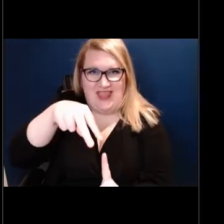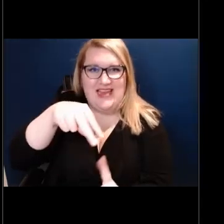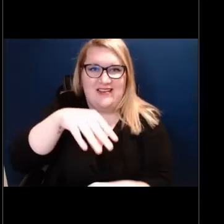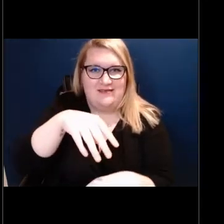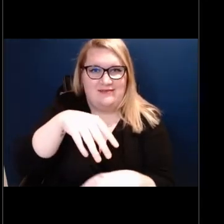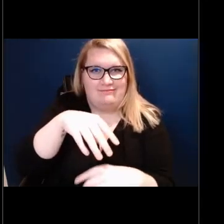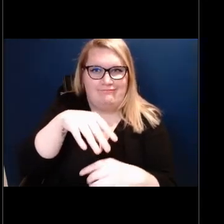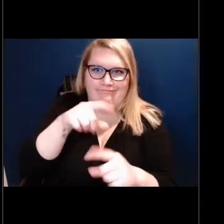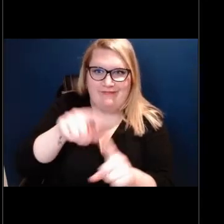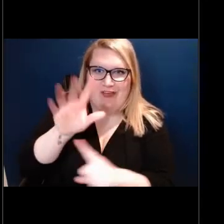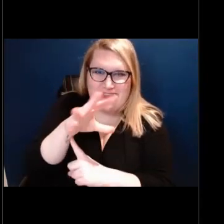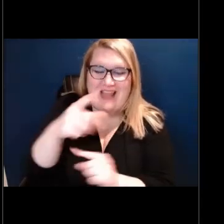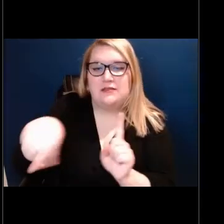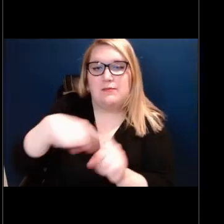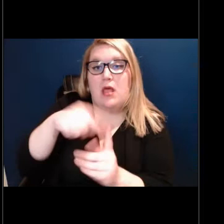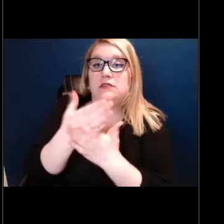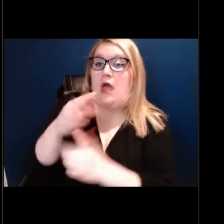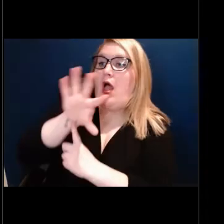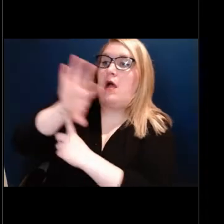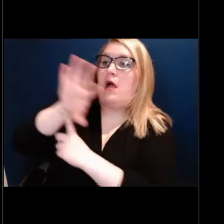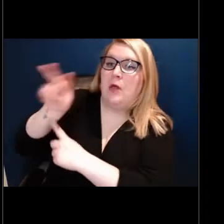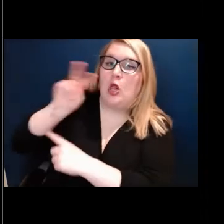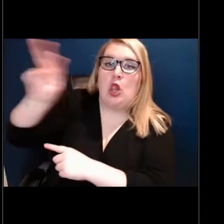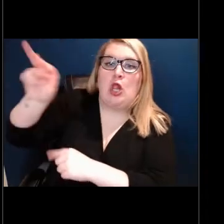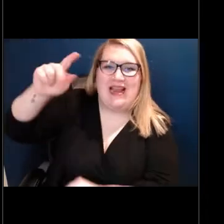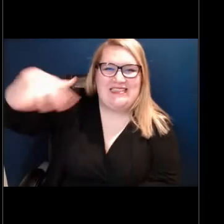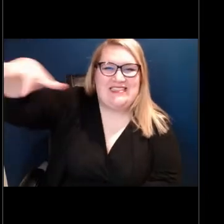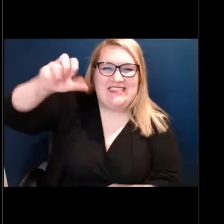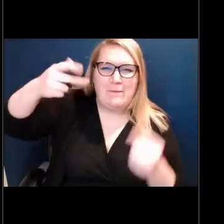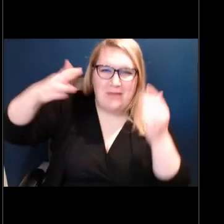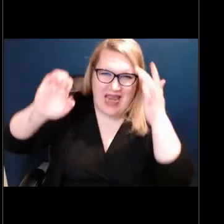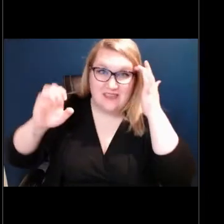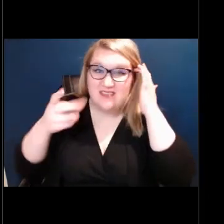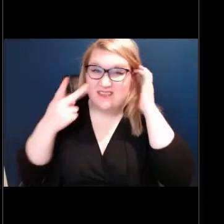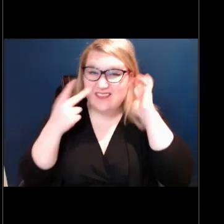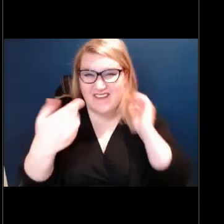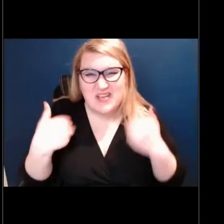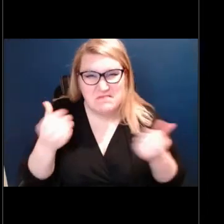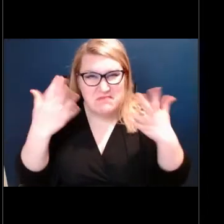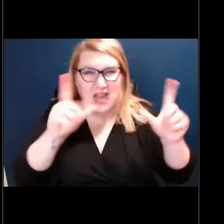And you can see there's just a huge amount of computer screens here because there's a lot of things